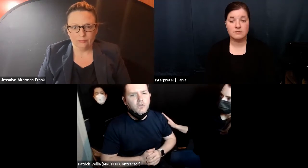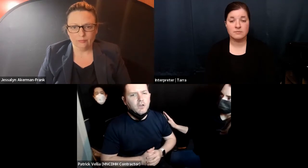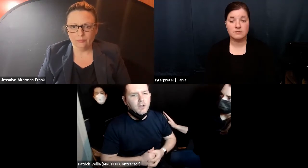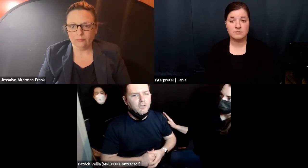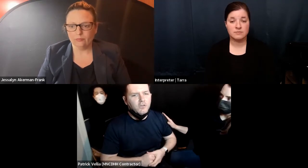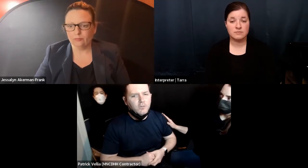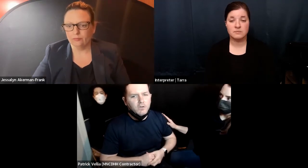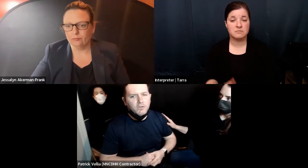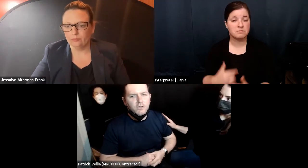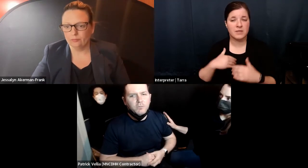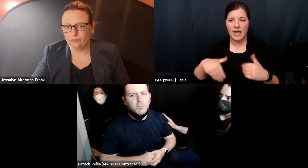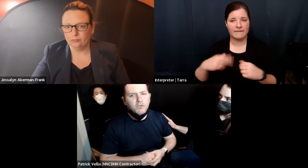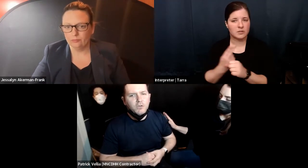Jessalyn: Anybody else who would like to answer that question about Aira?